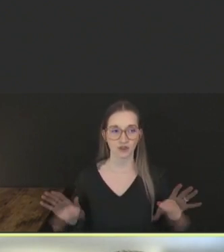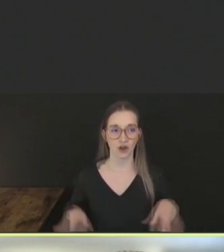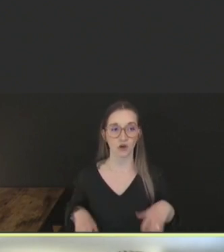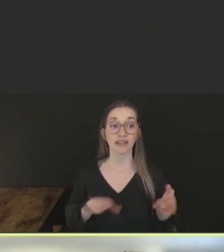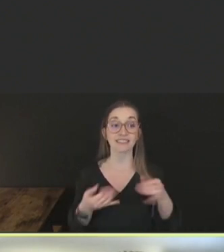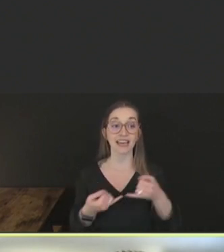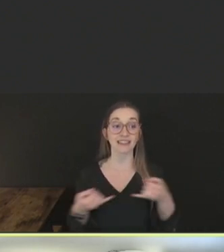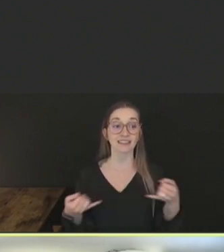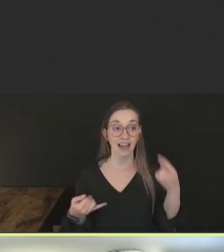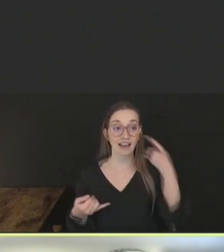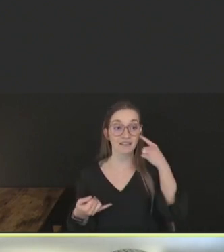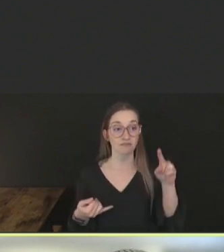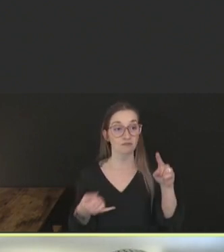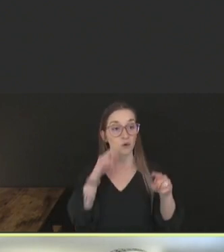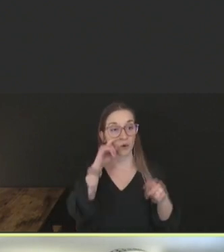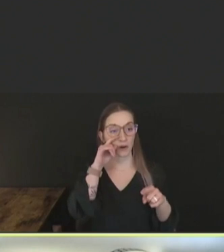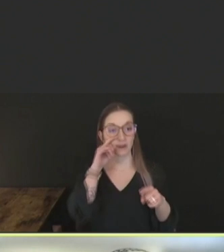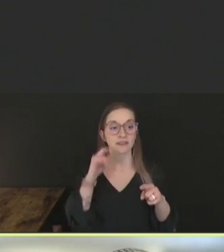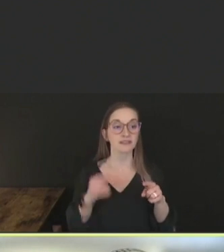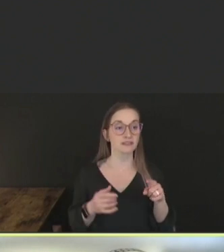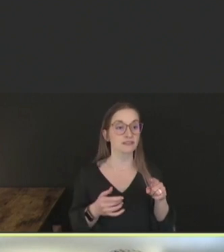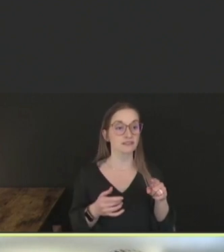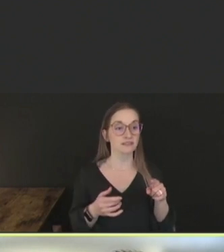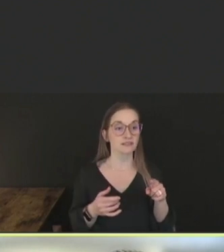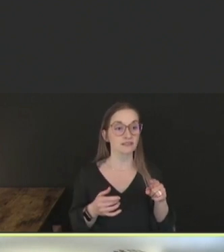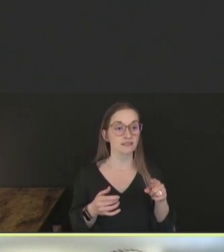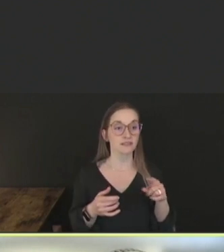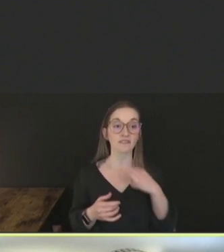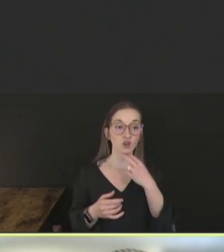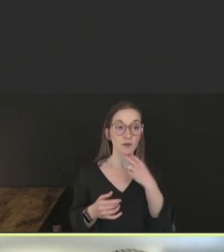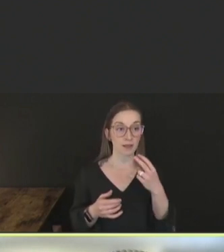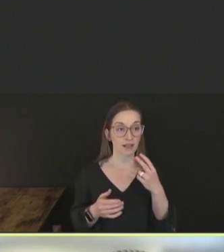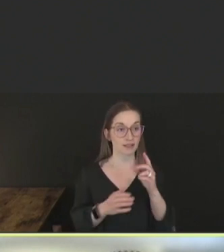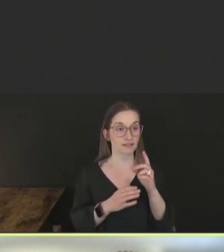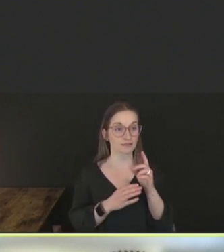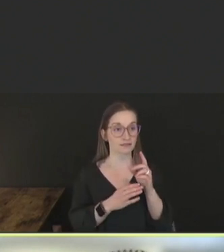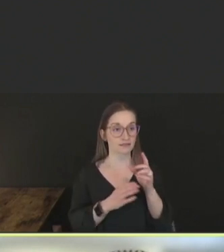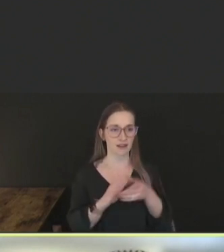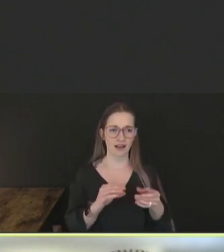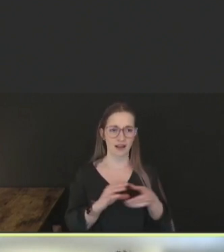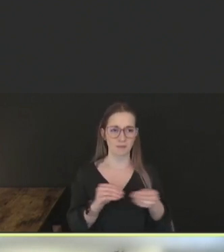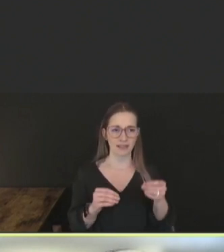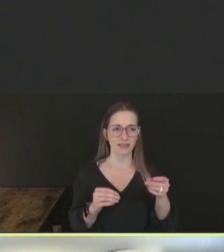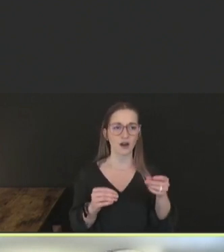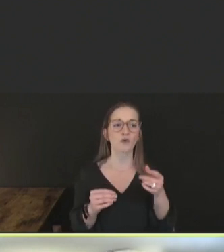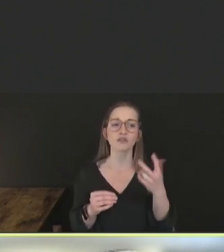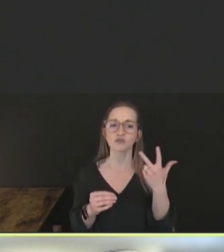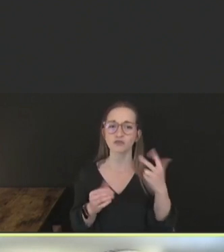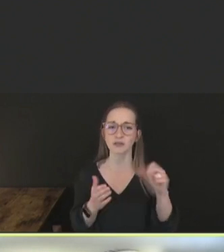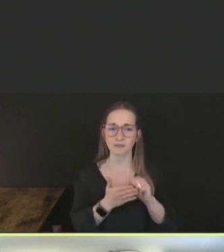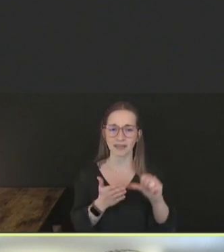however, anyone can submit a written comment up to three pages in length to NVAC at HHS dot gov.